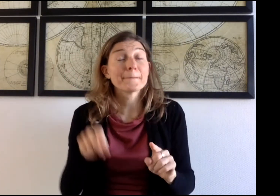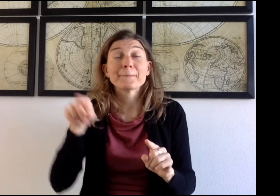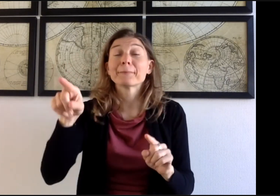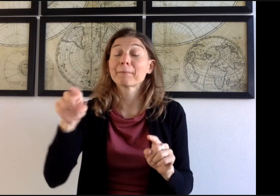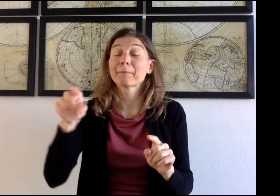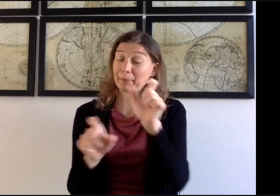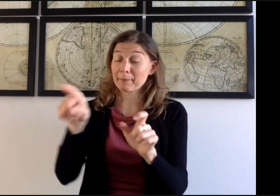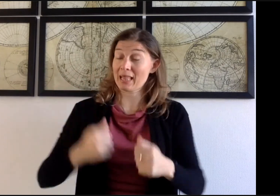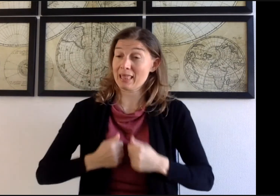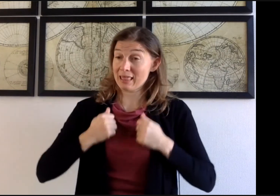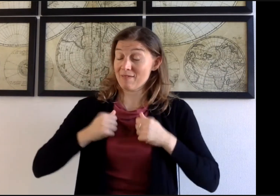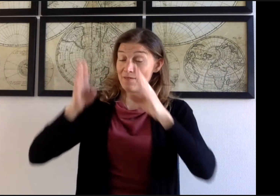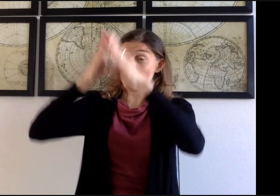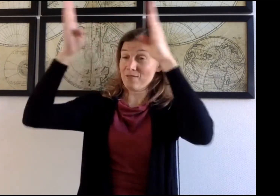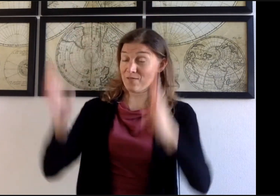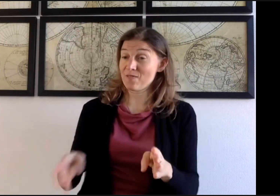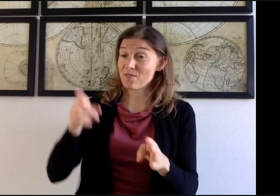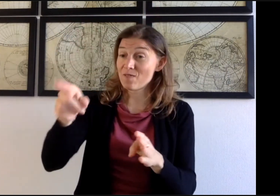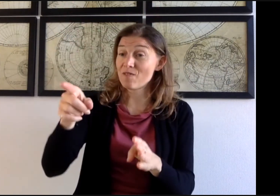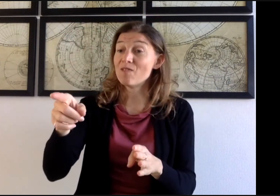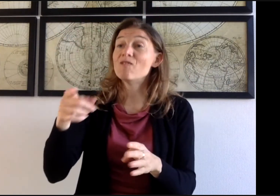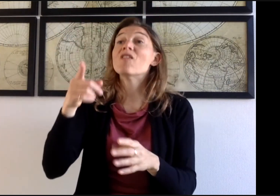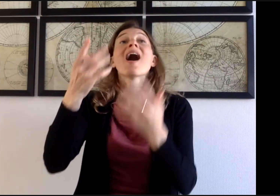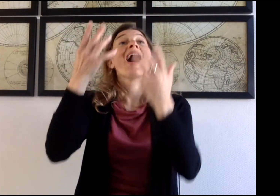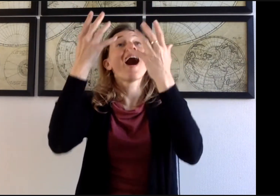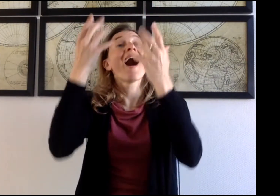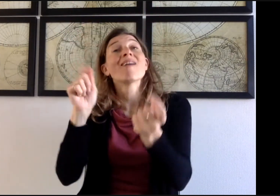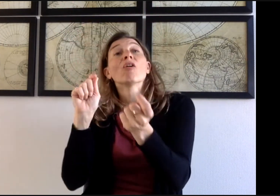Lack of access to shops is also an issue that was brought up